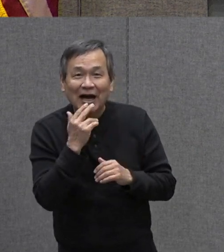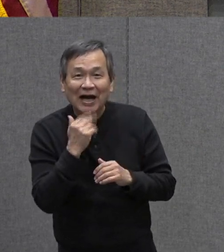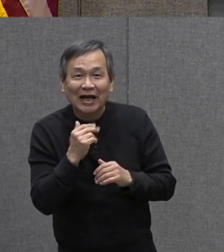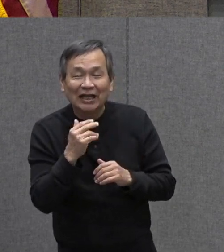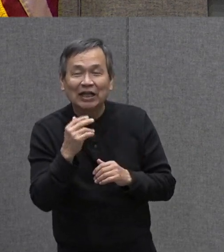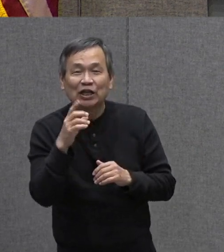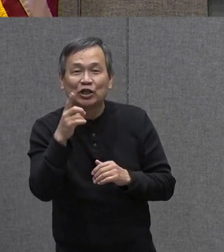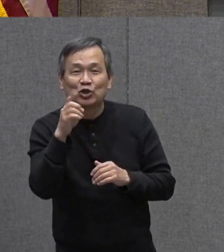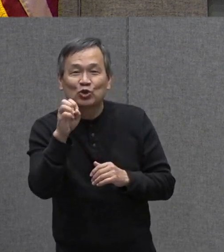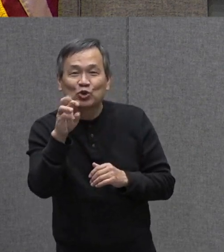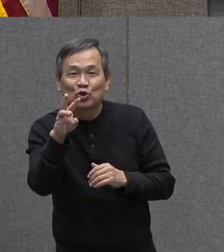Can you say honeydew?